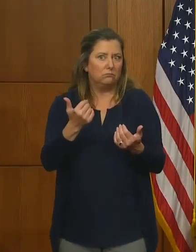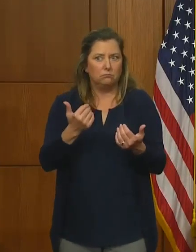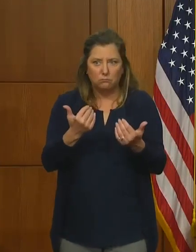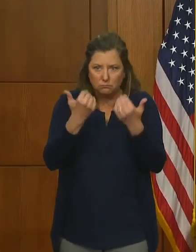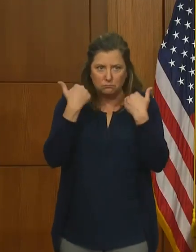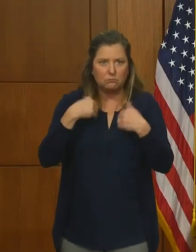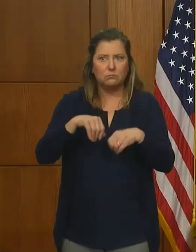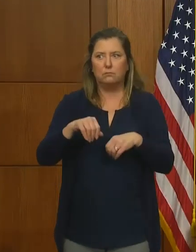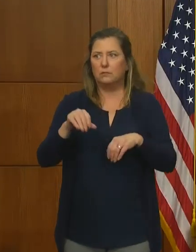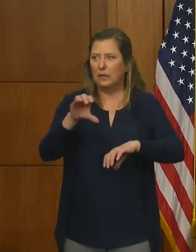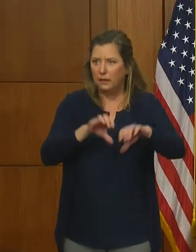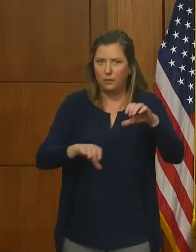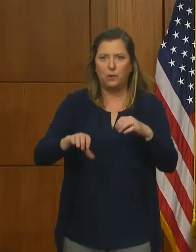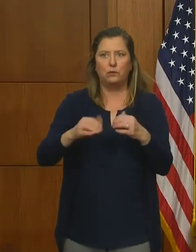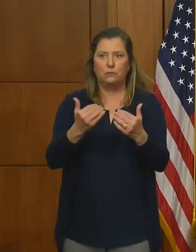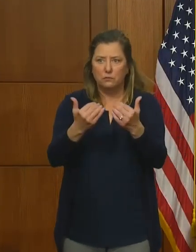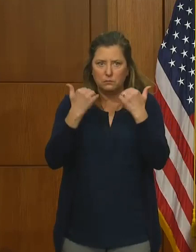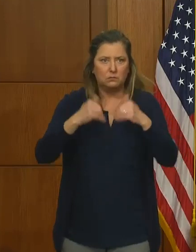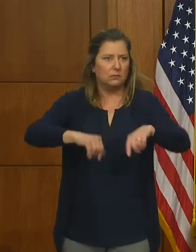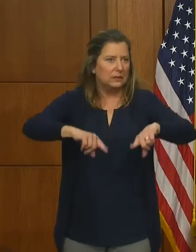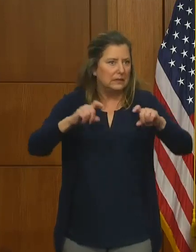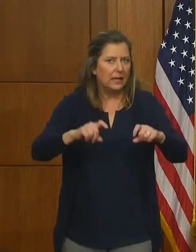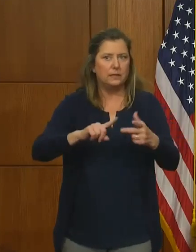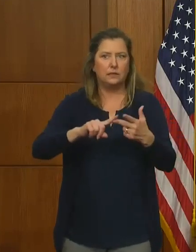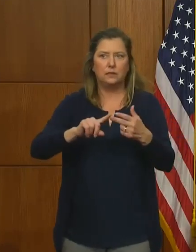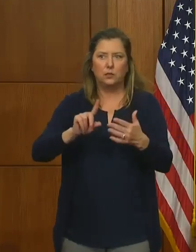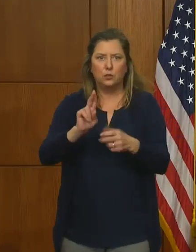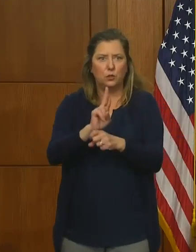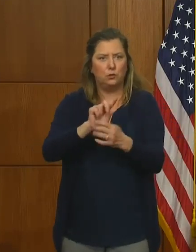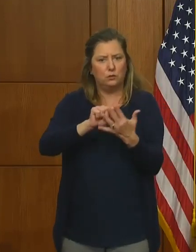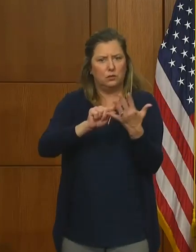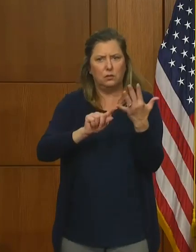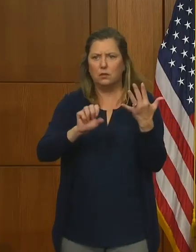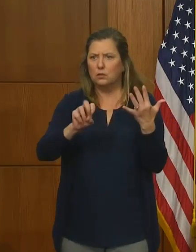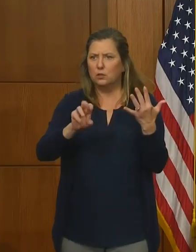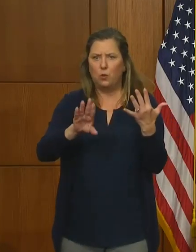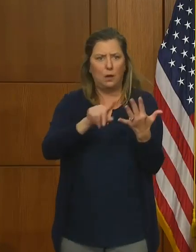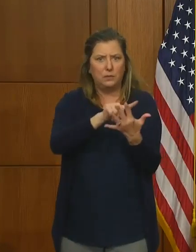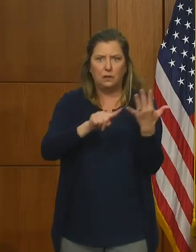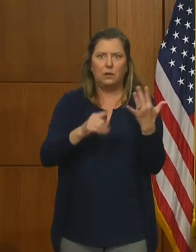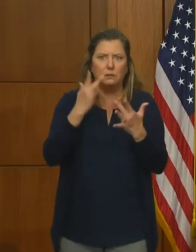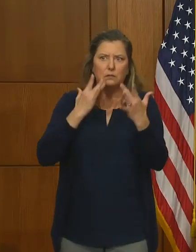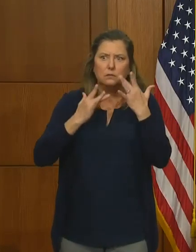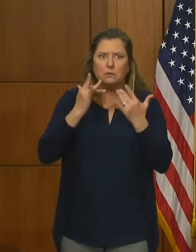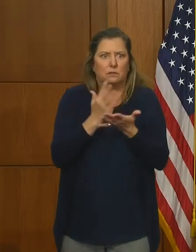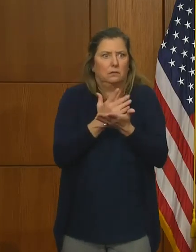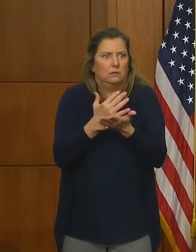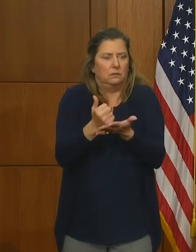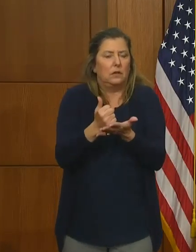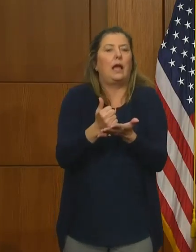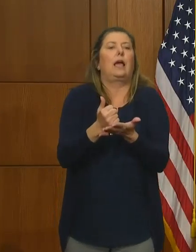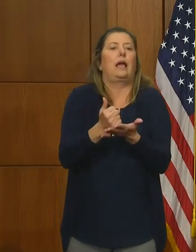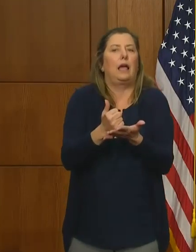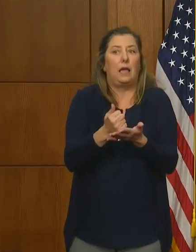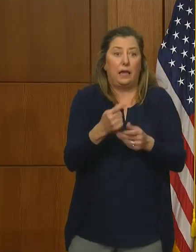INCLUDE THAT IS BECAUSE IF THEY CONSUME. REAGENTS AND CONSUMED TESTING TIME TO CONSUME A SWAB